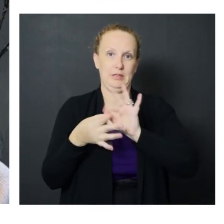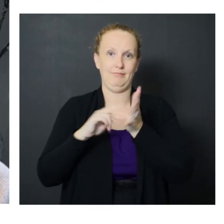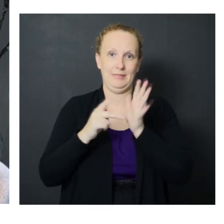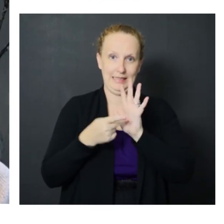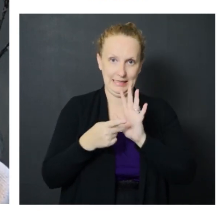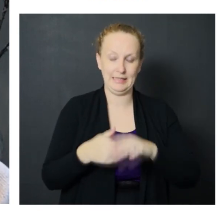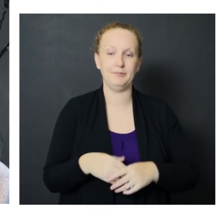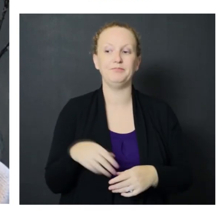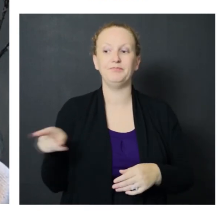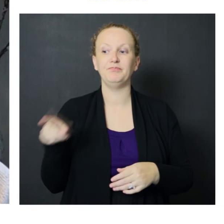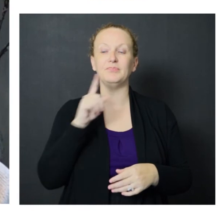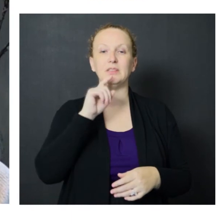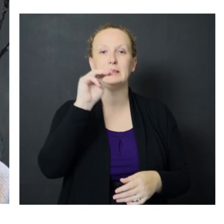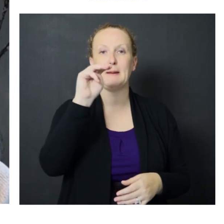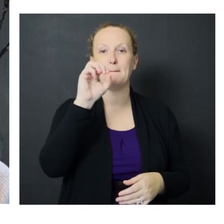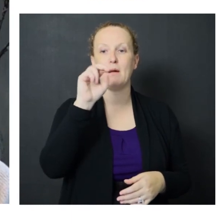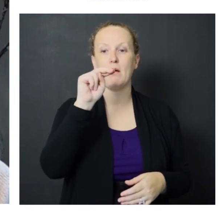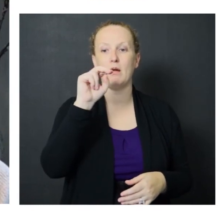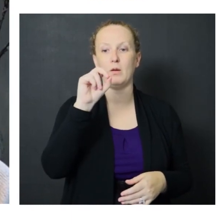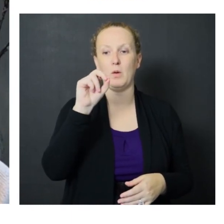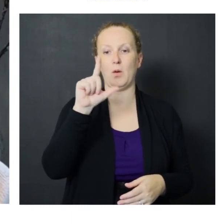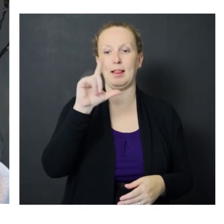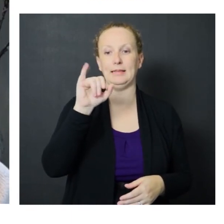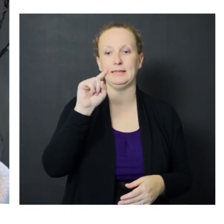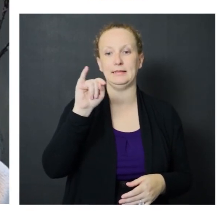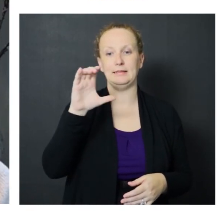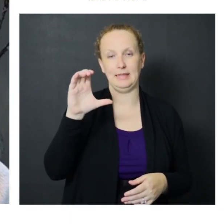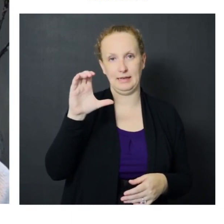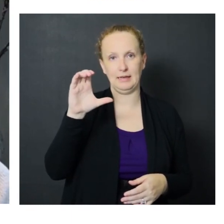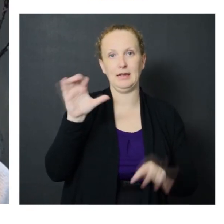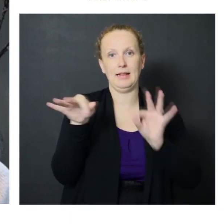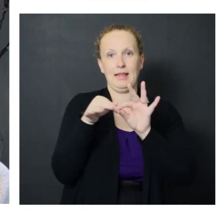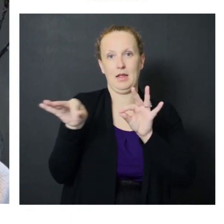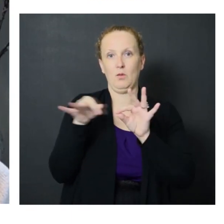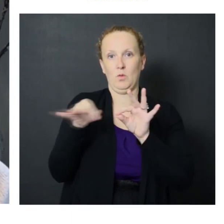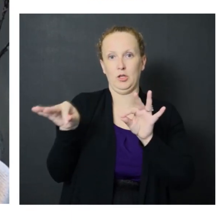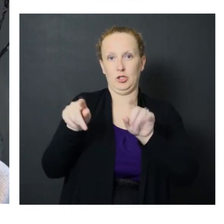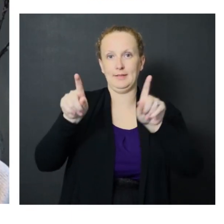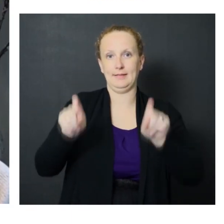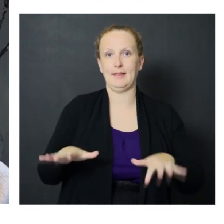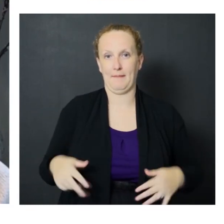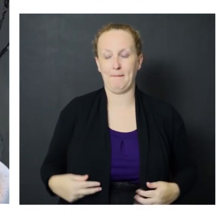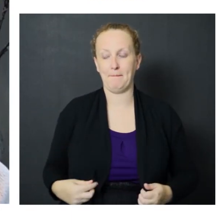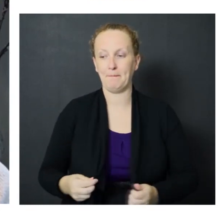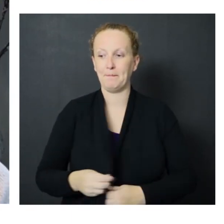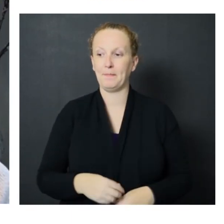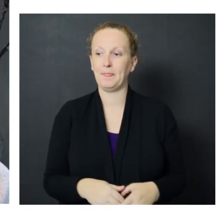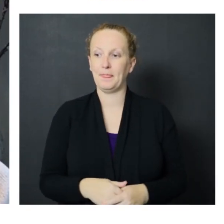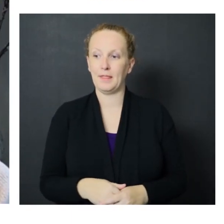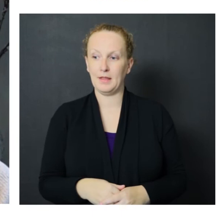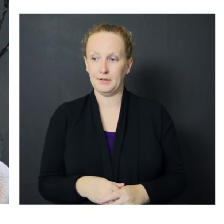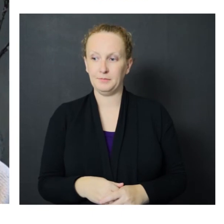So, um, having this more opportunities for interpreters of languages like Kenya one, Lebanese to